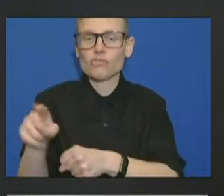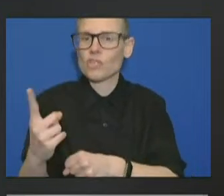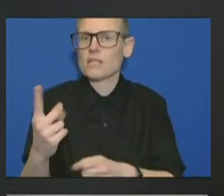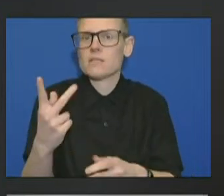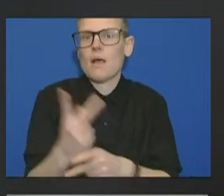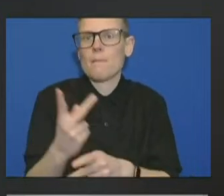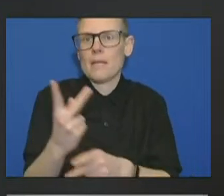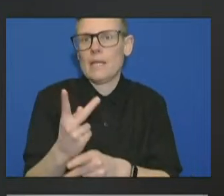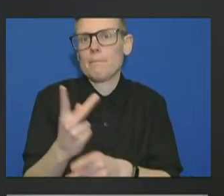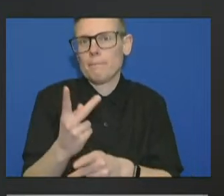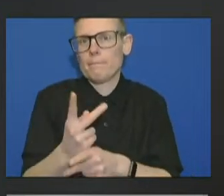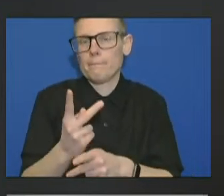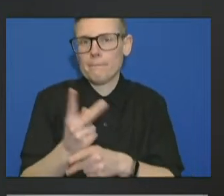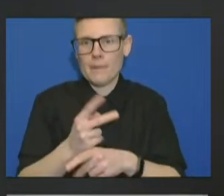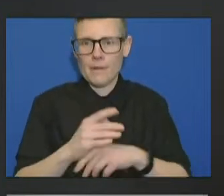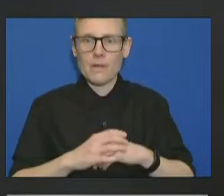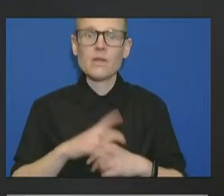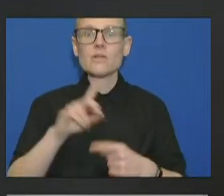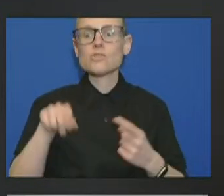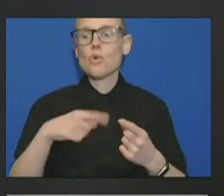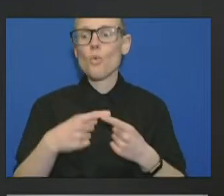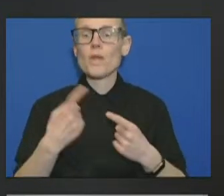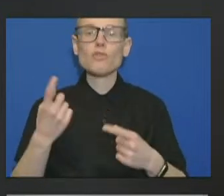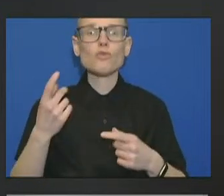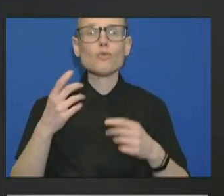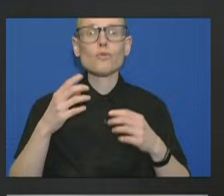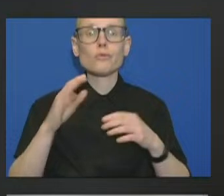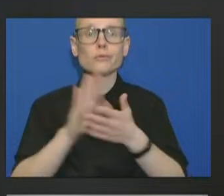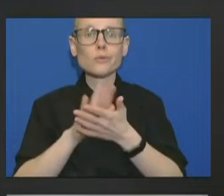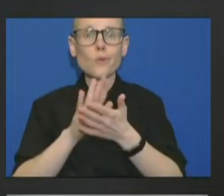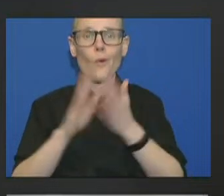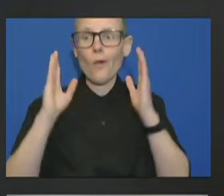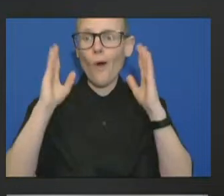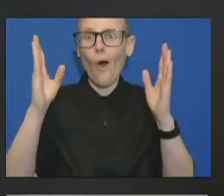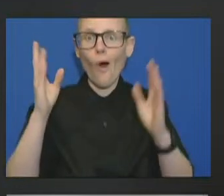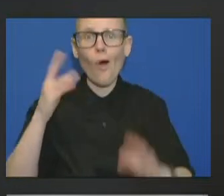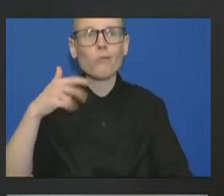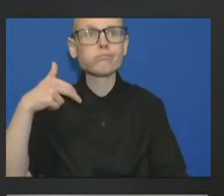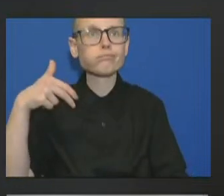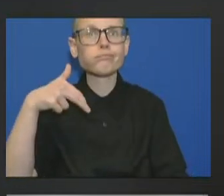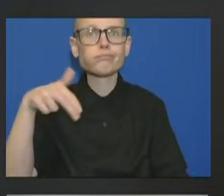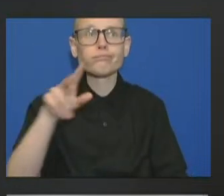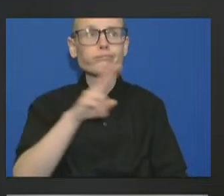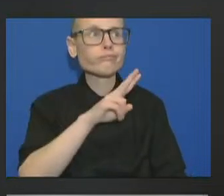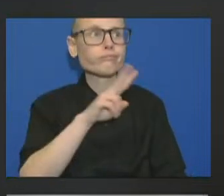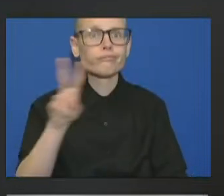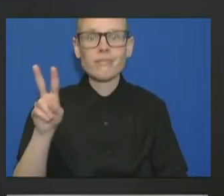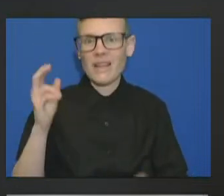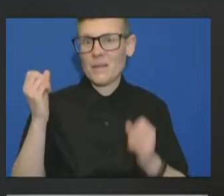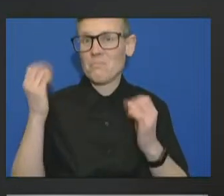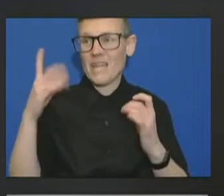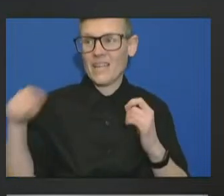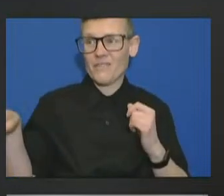spending almost $180 million a year on upkeep. And so when you